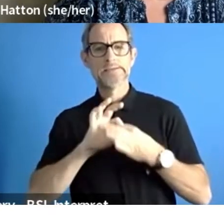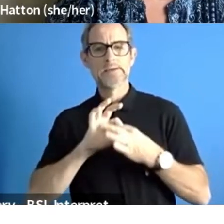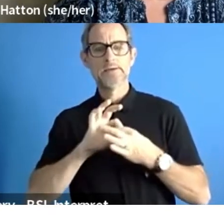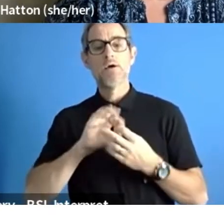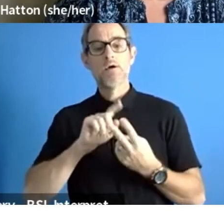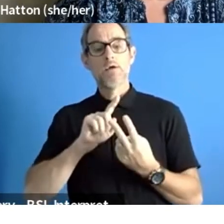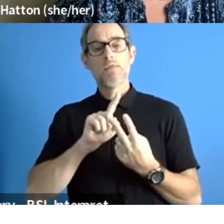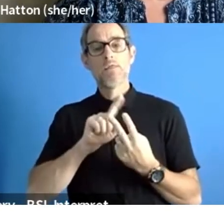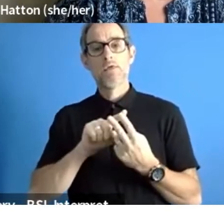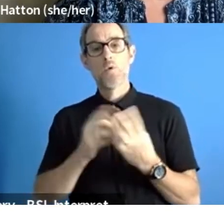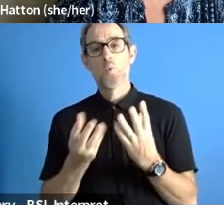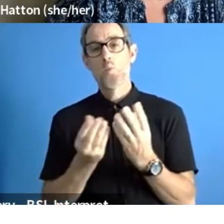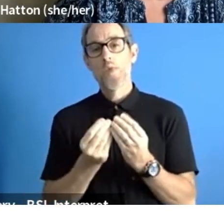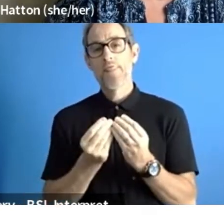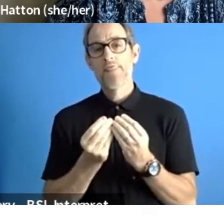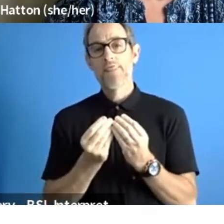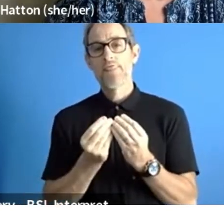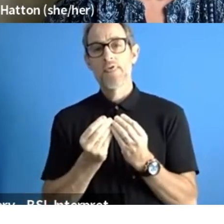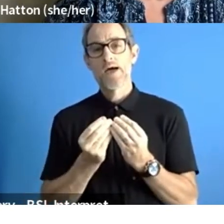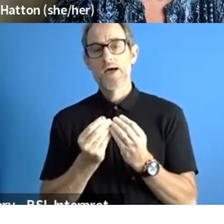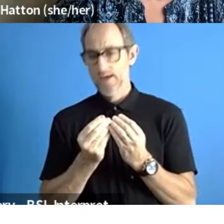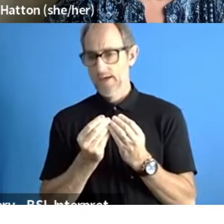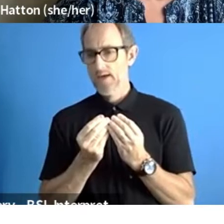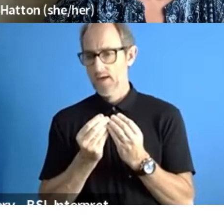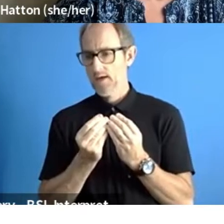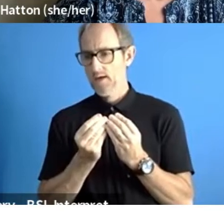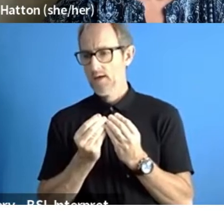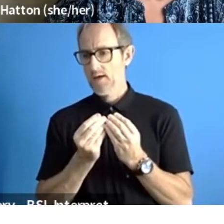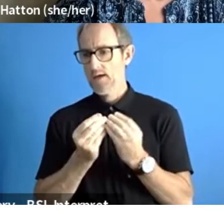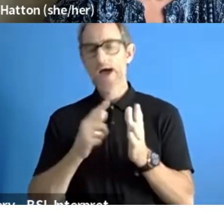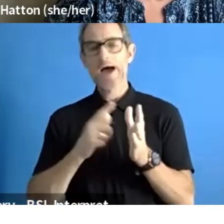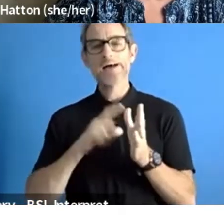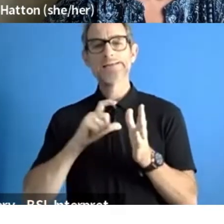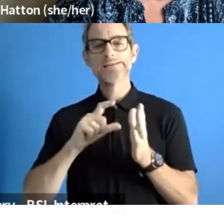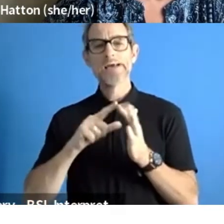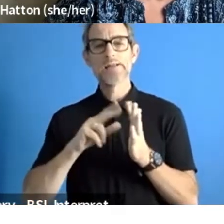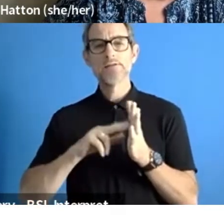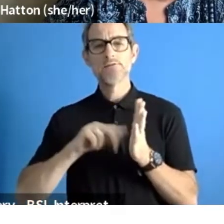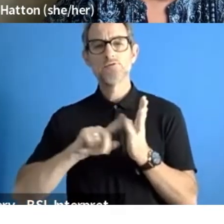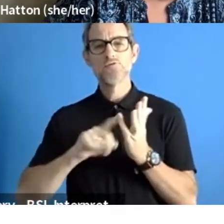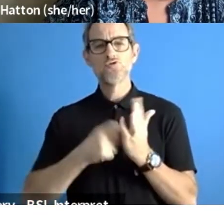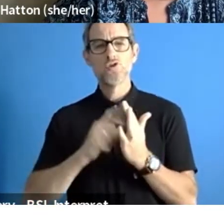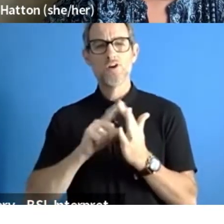with them Accenture who are also obviously very well-known in this field.